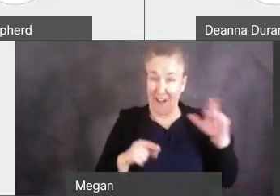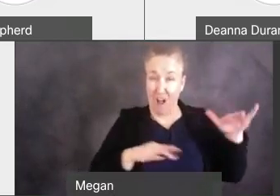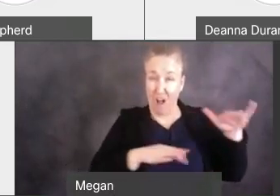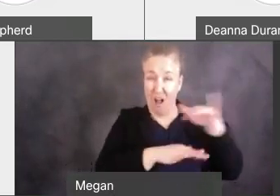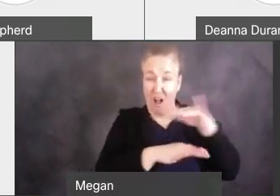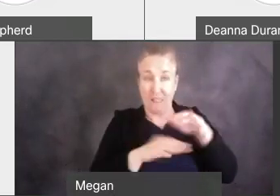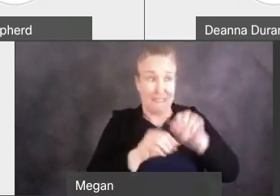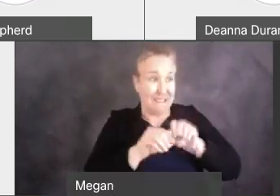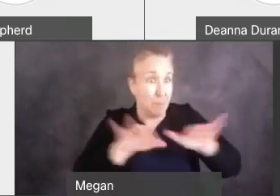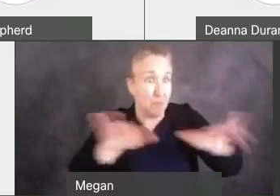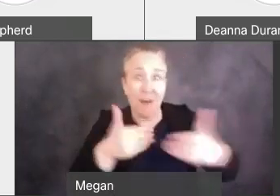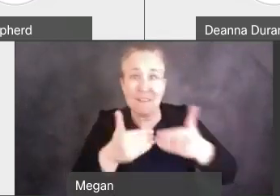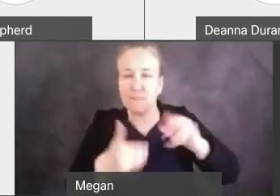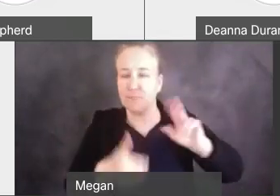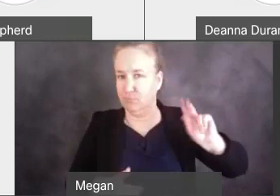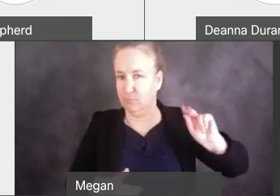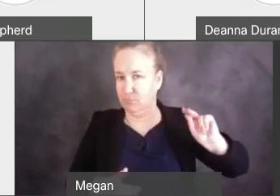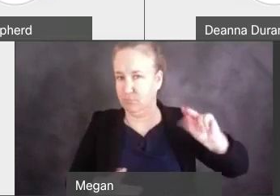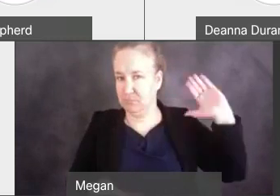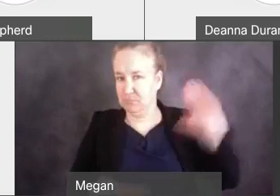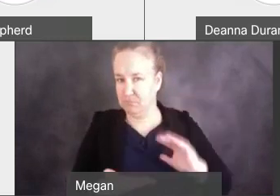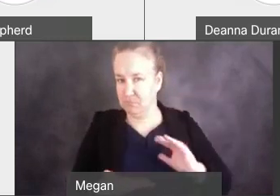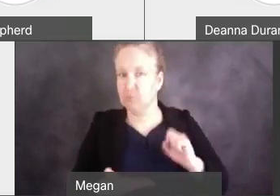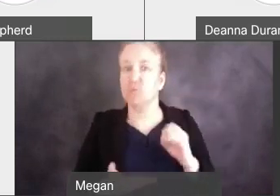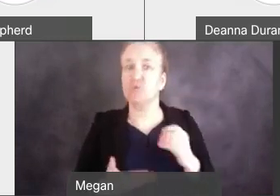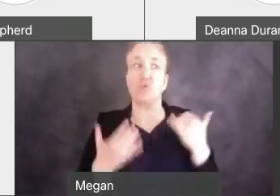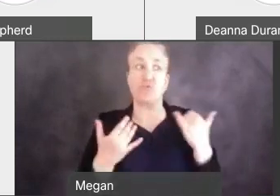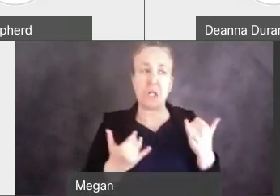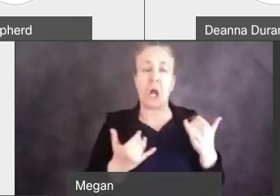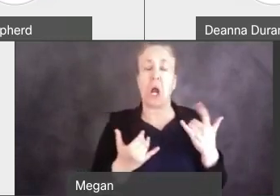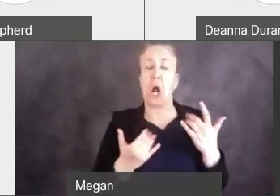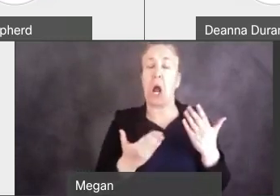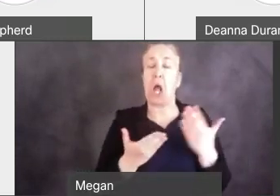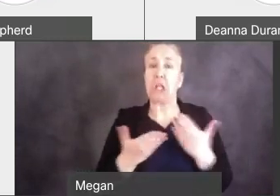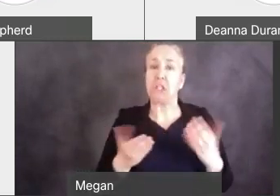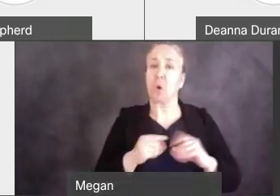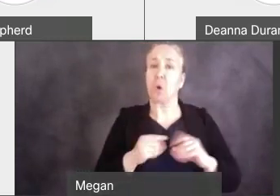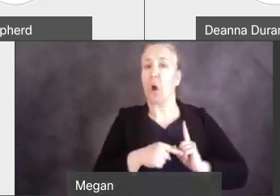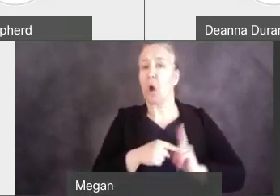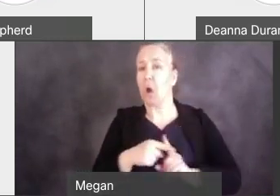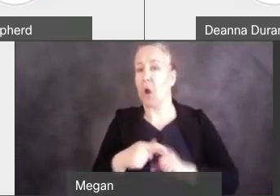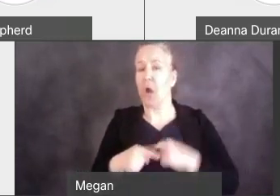is going in the right direction at this point and my hope is that these more contagious variants